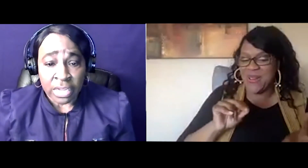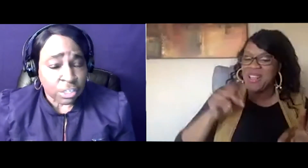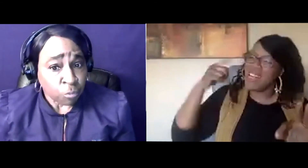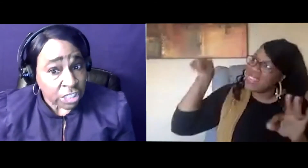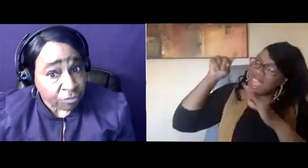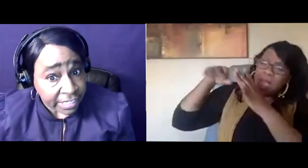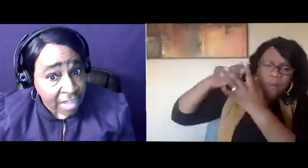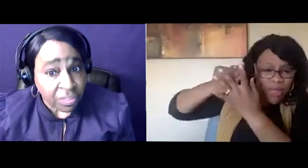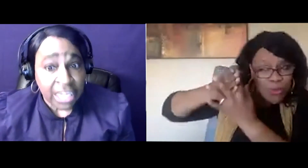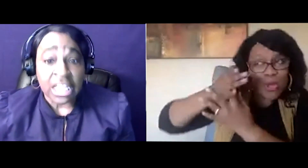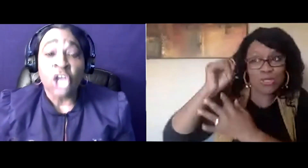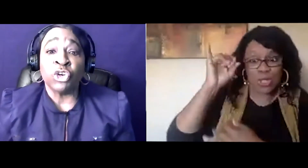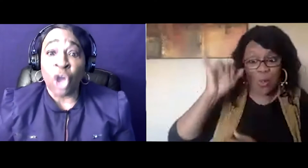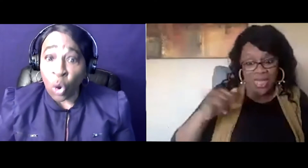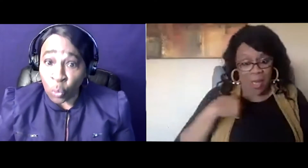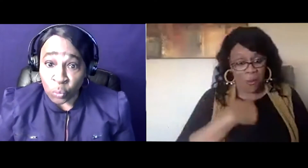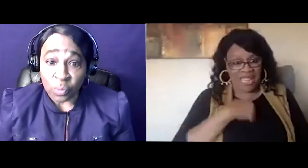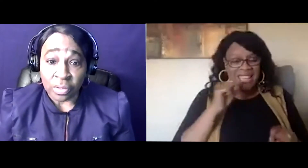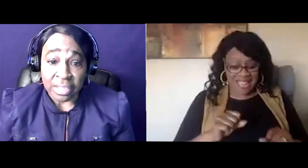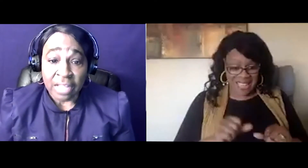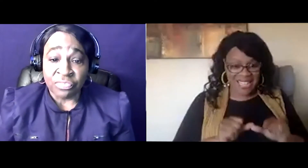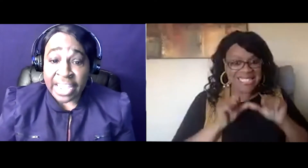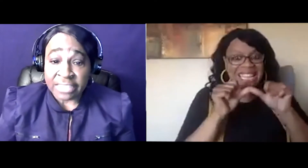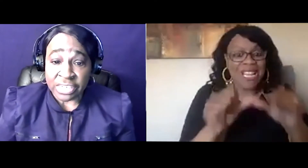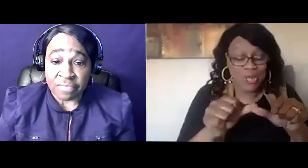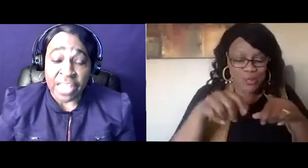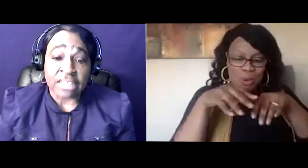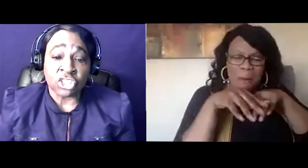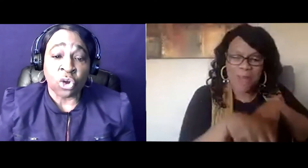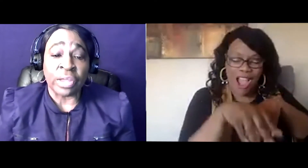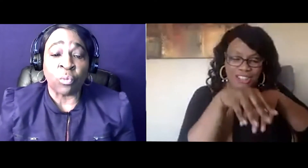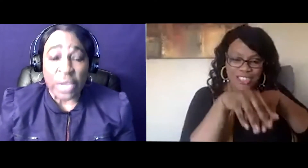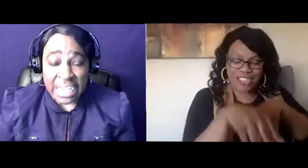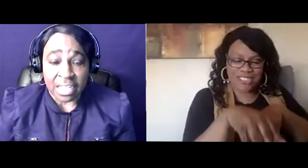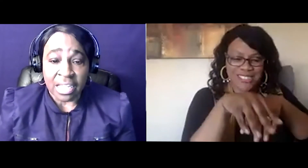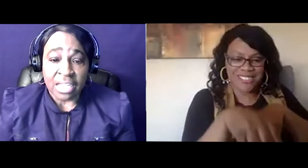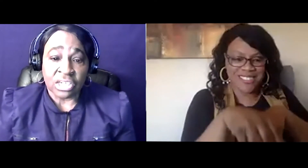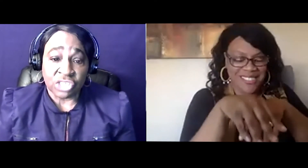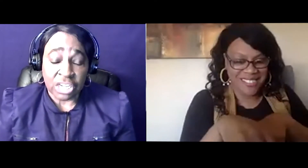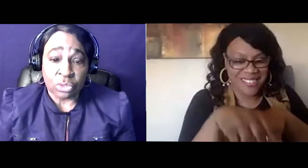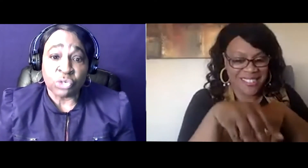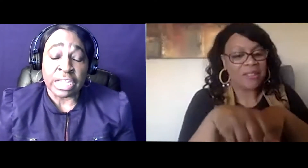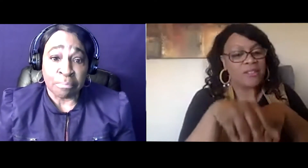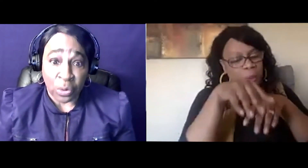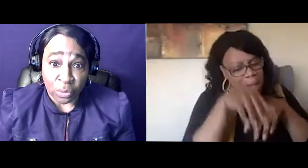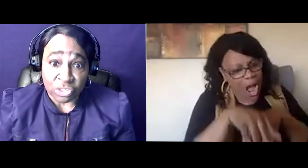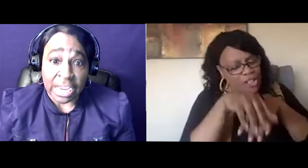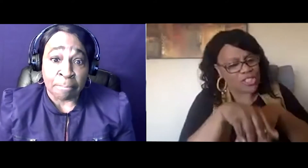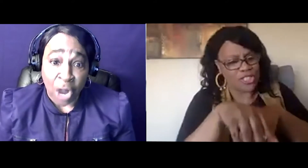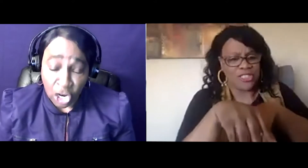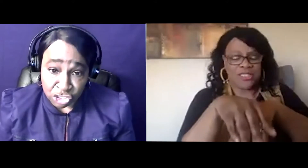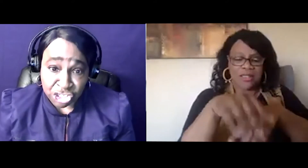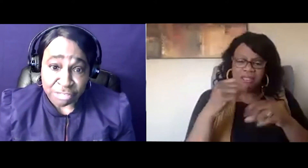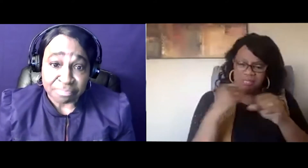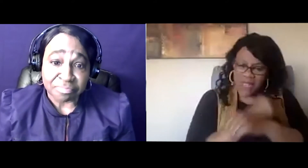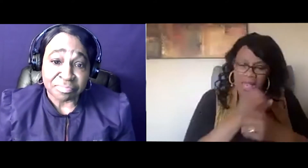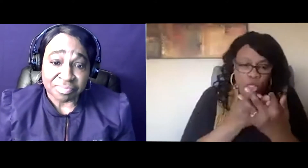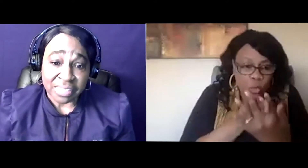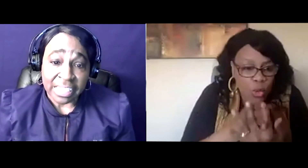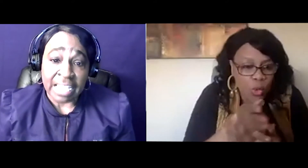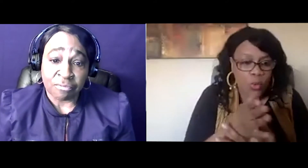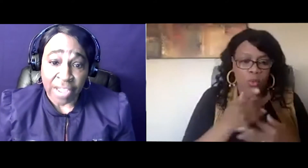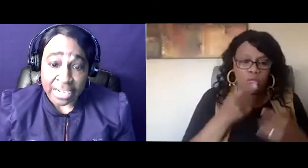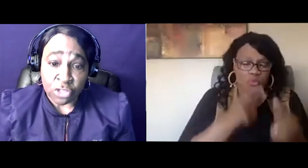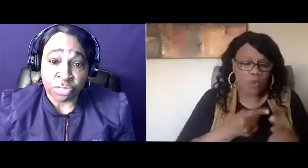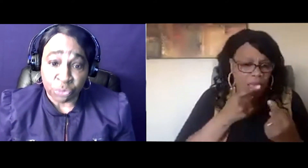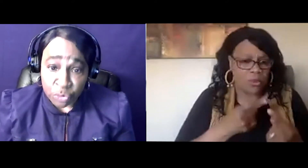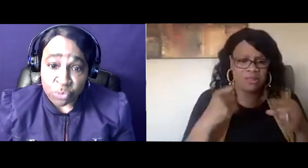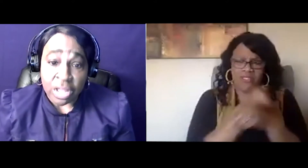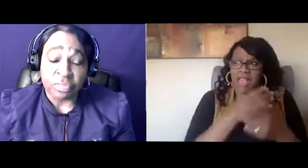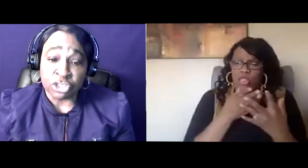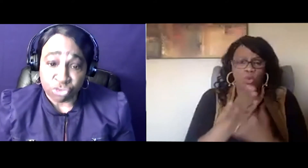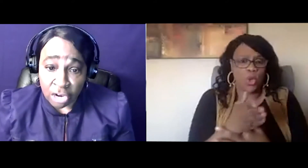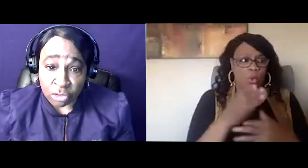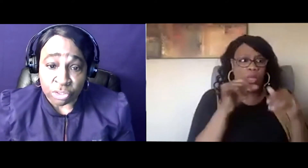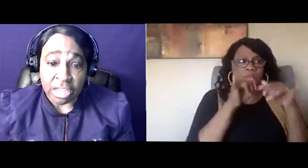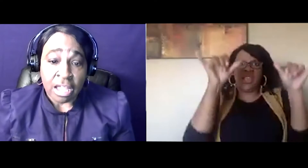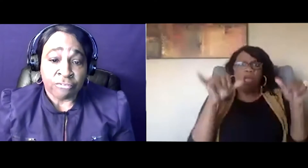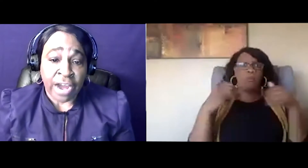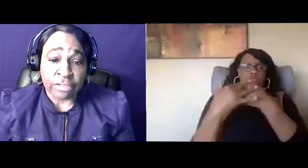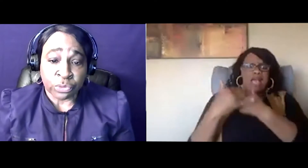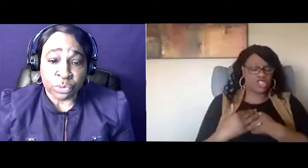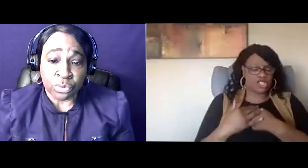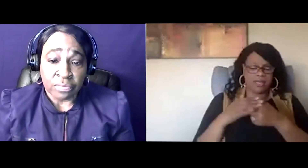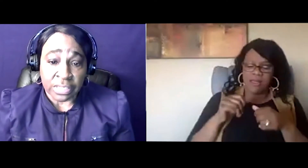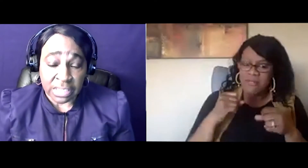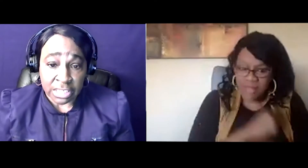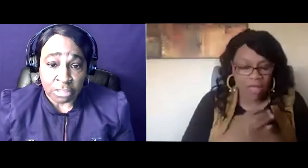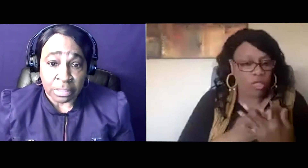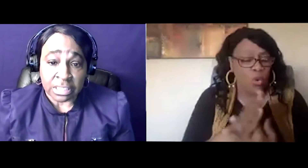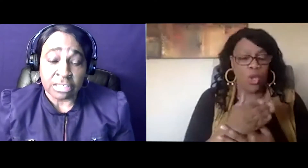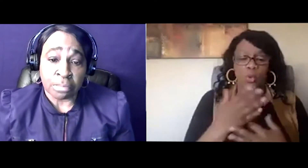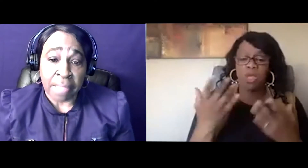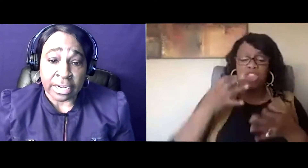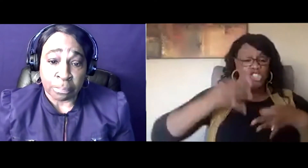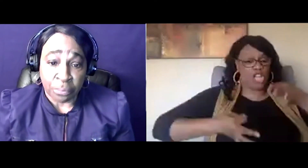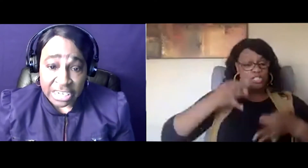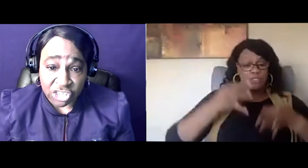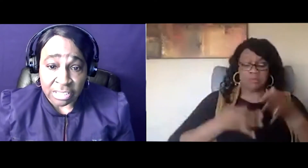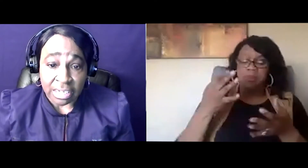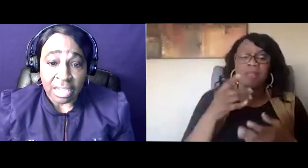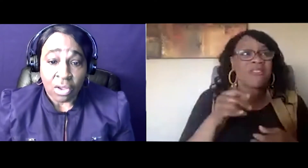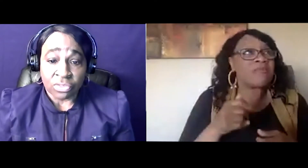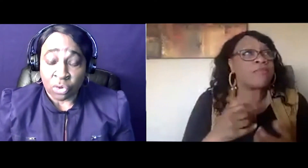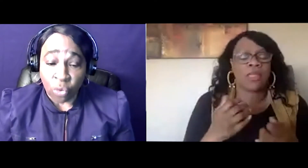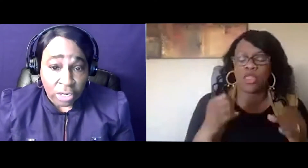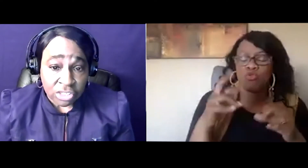Was it for nothing? No, they did that so that we continued to emerge and march and fight through the struggles, right through the systematic oppression, of course.